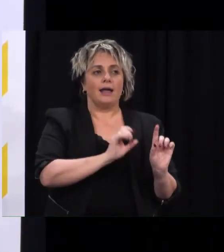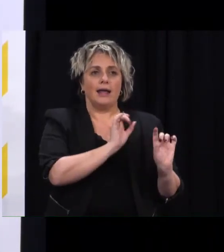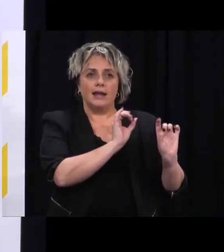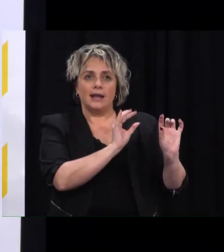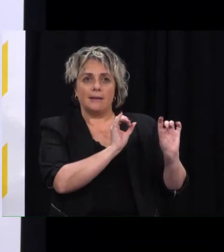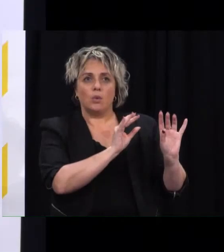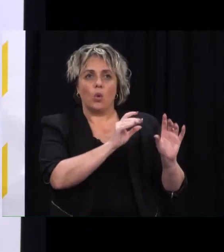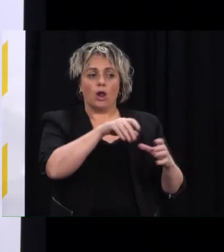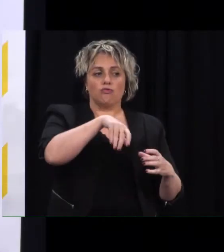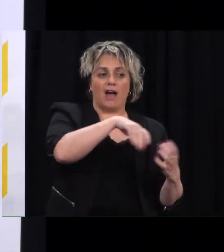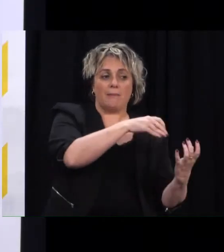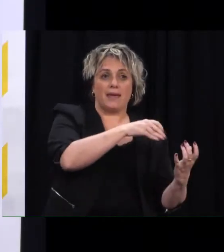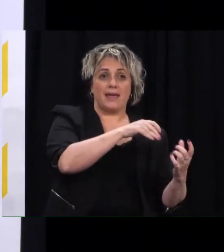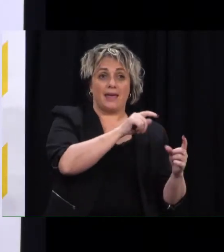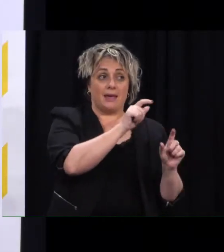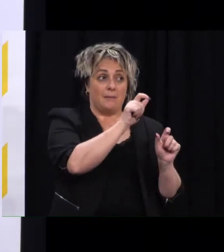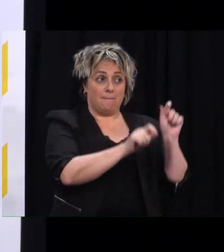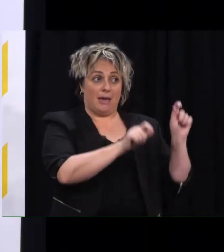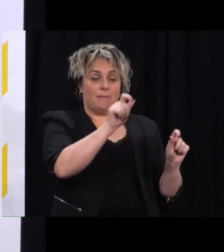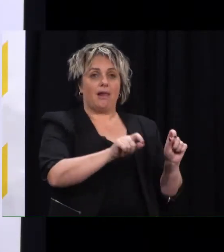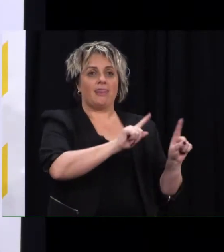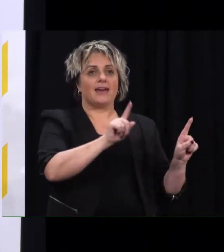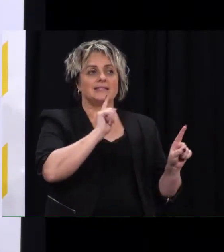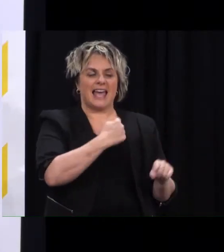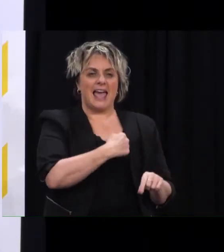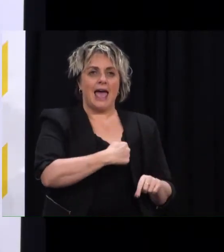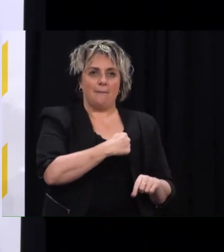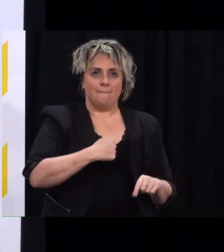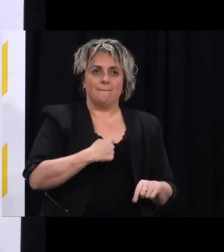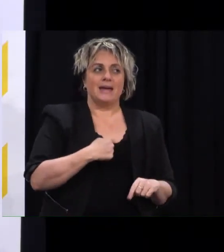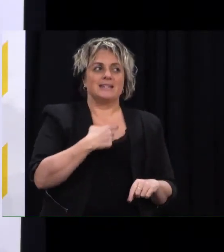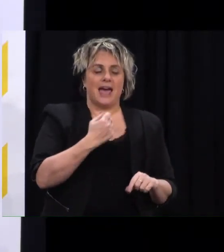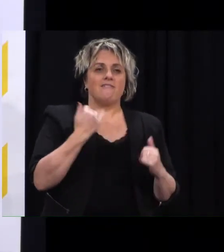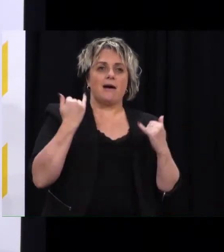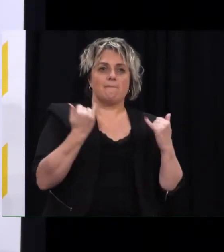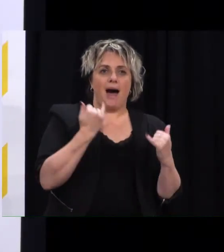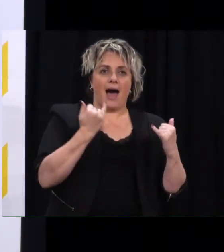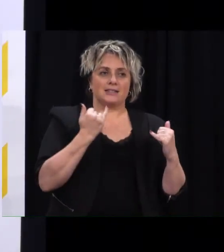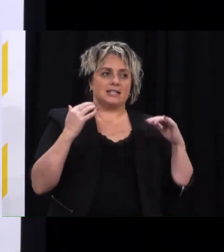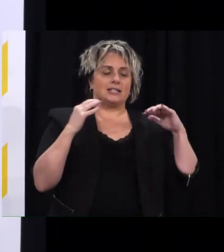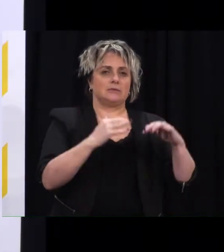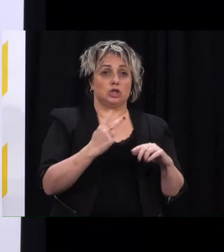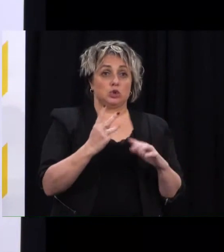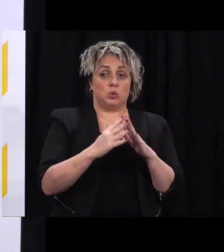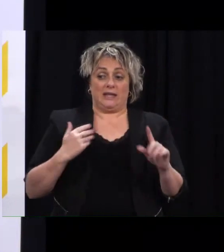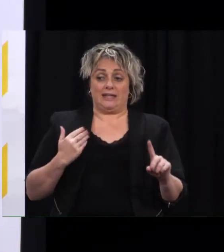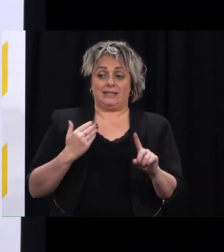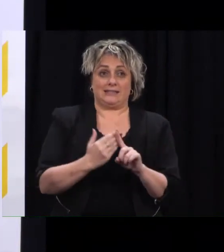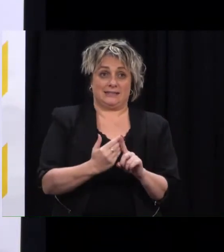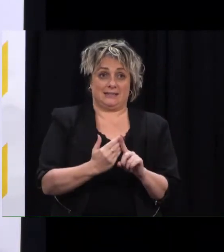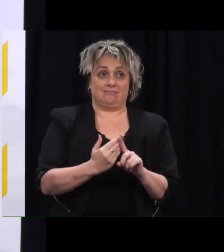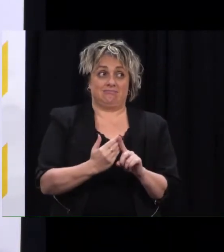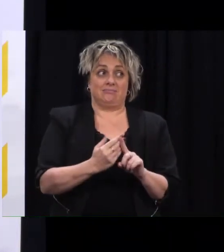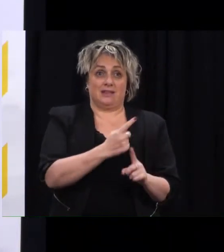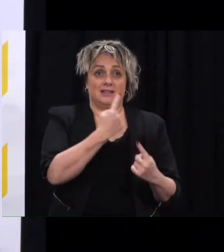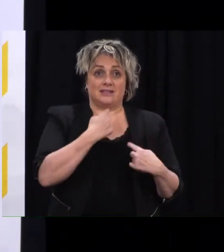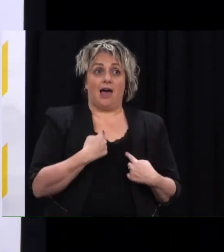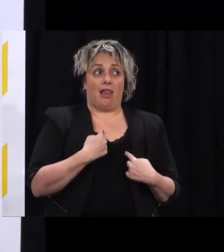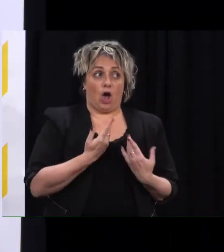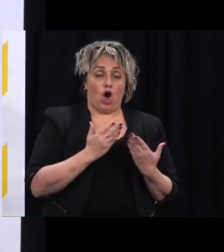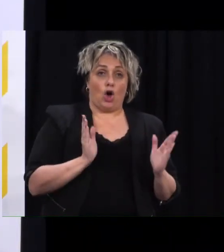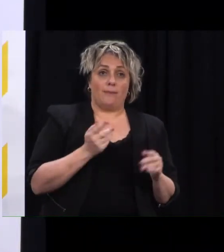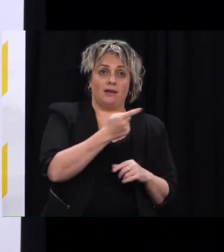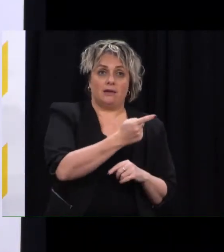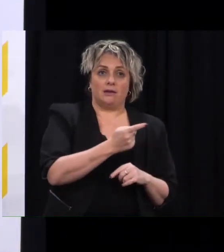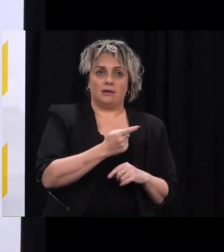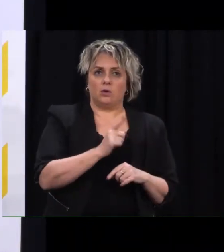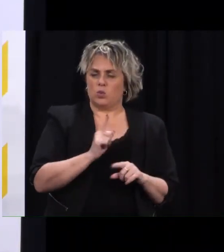Sorry, Henry, I'll come to you